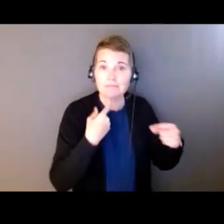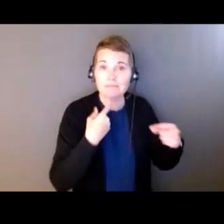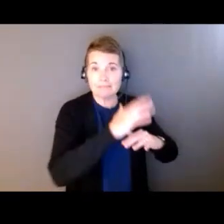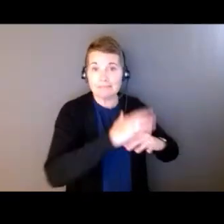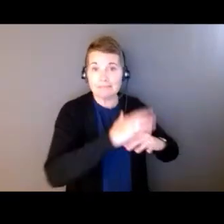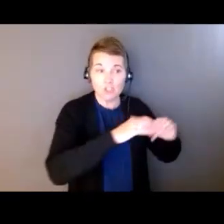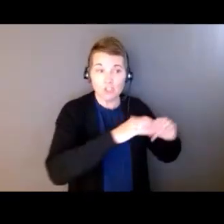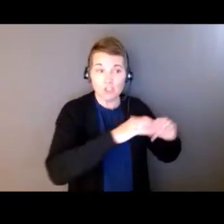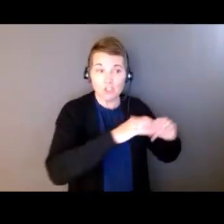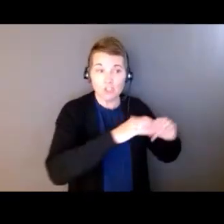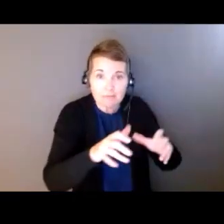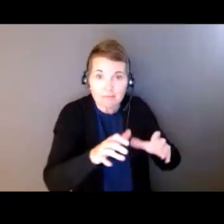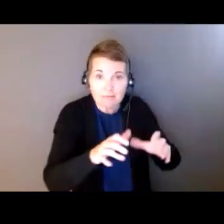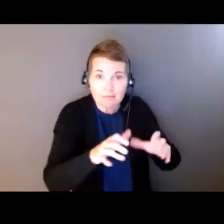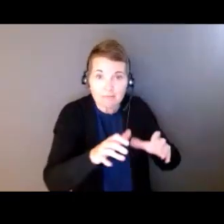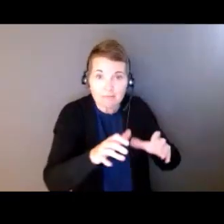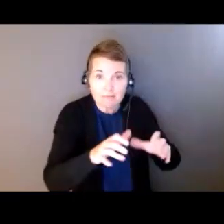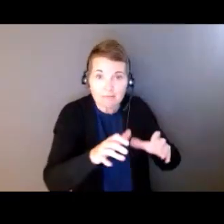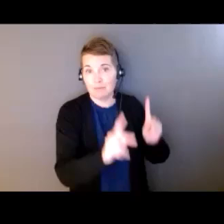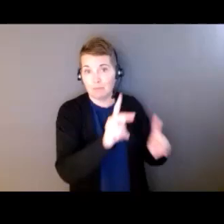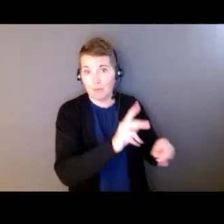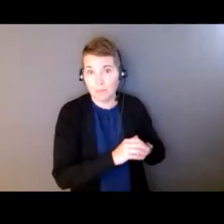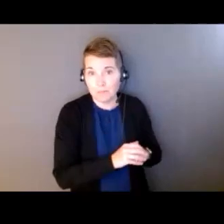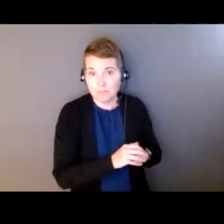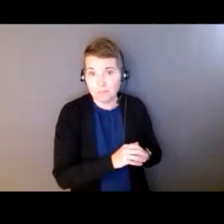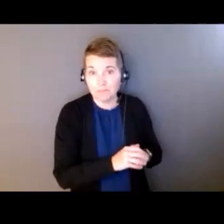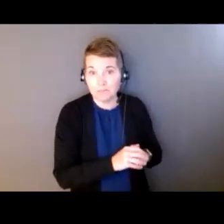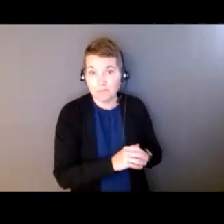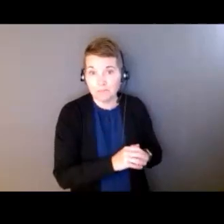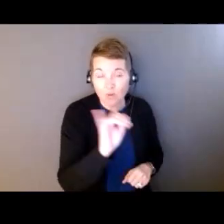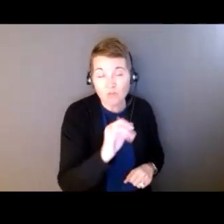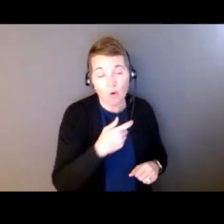Furthermore, the Council acknowledges the historical oppression of lands, cultures